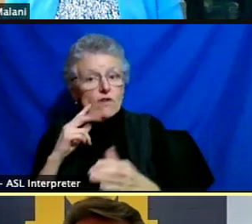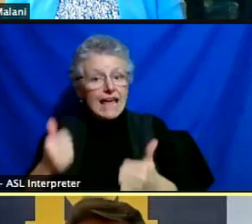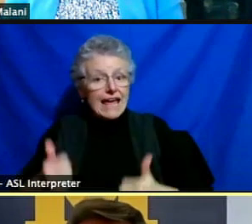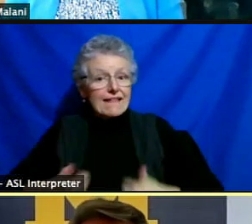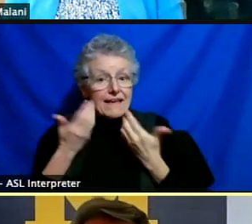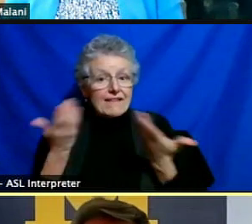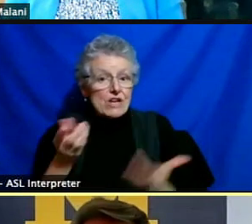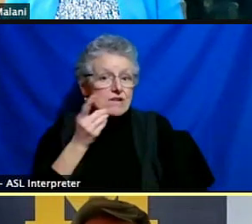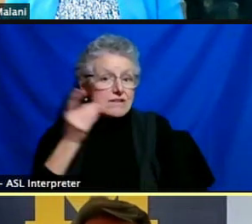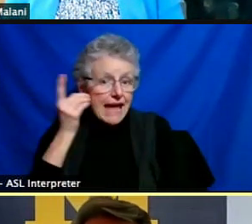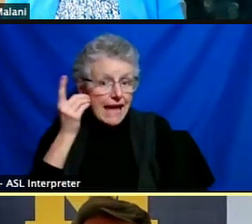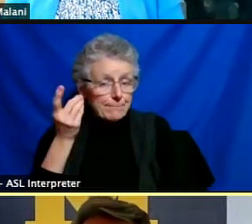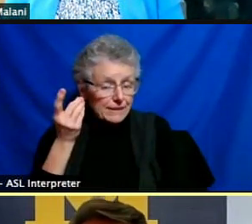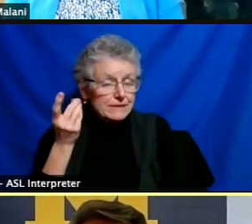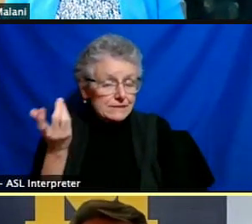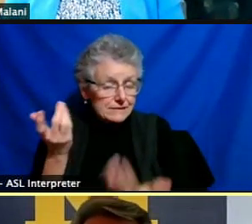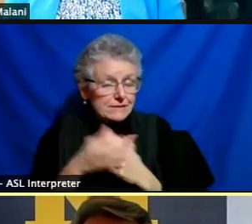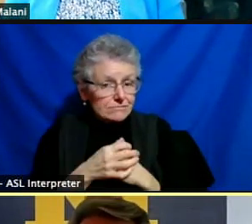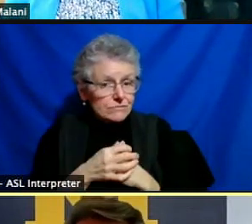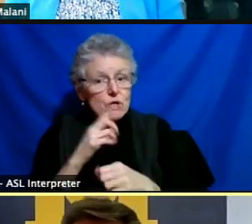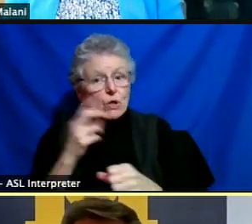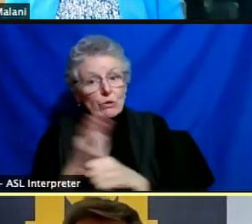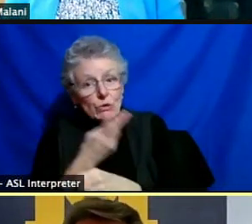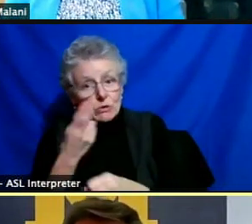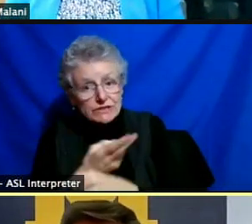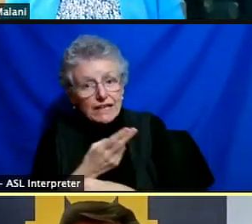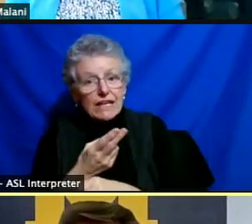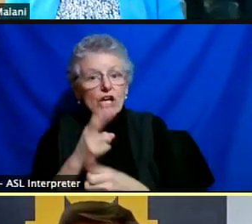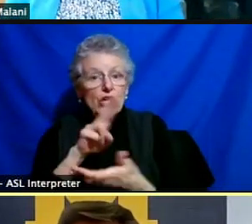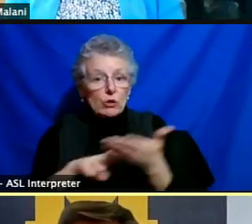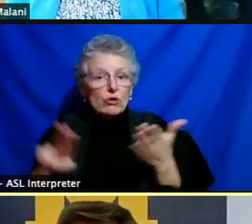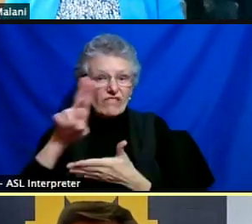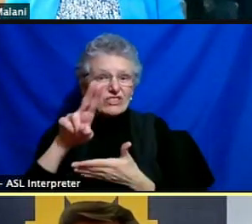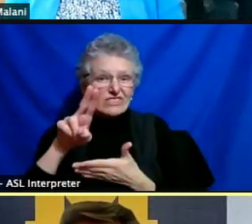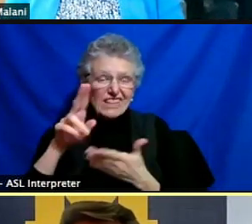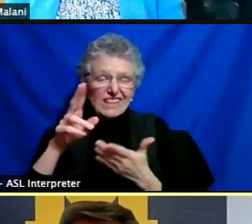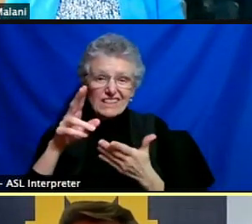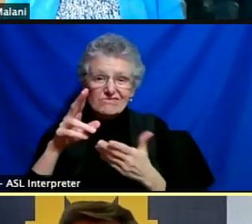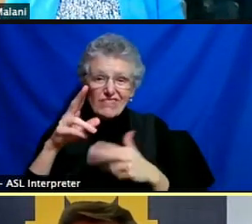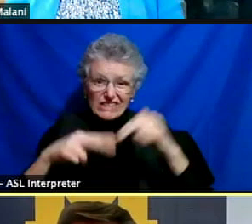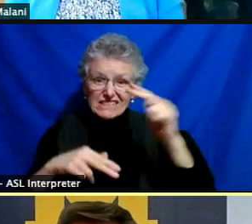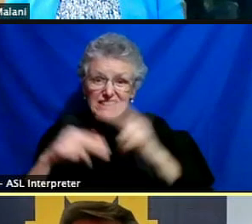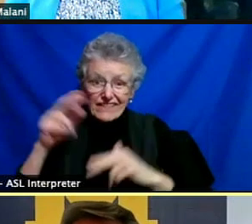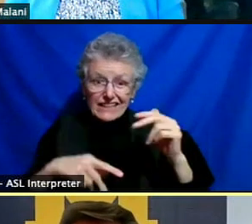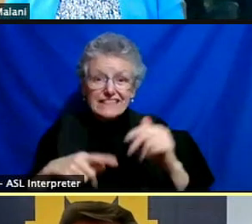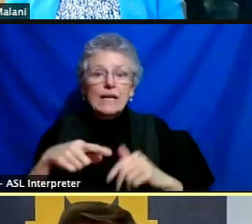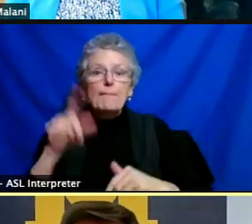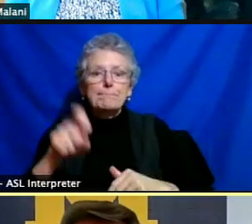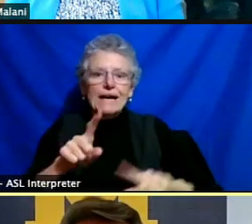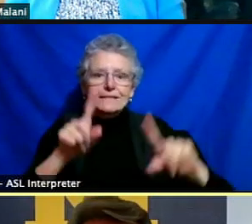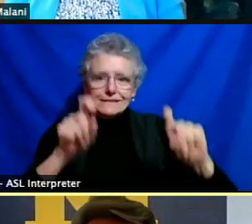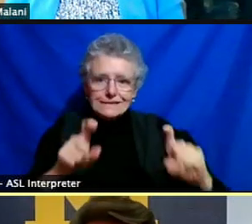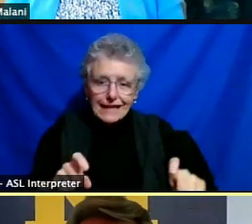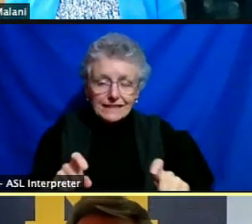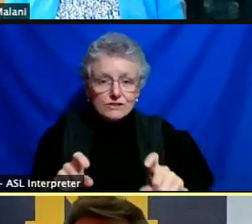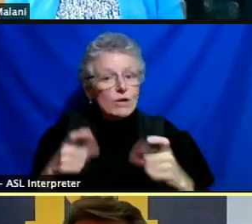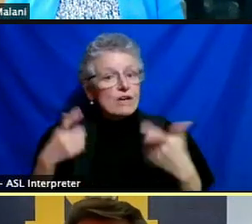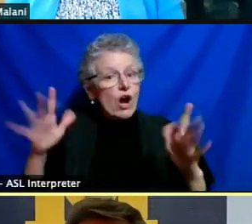or if they're using university facilities. So what we've already lost as you alluded to earlier